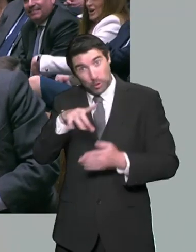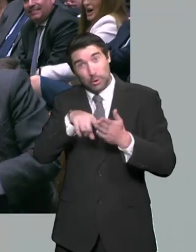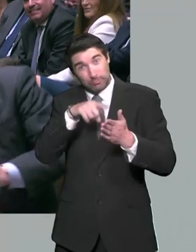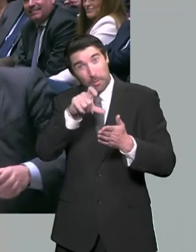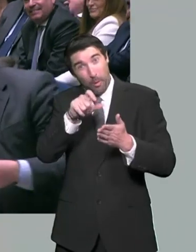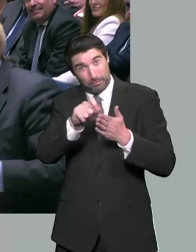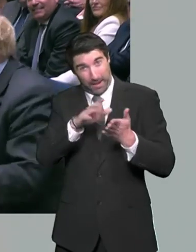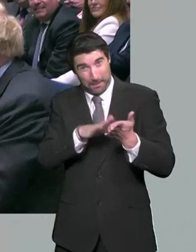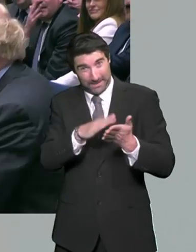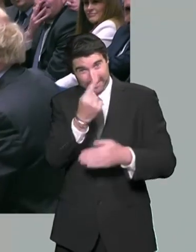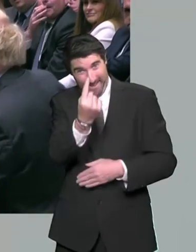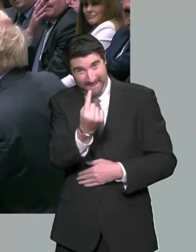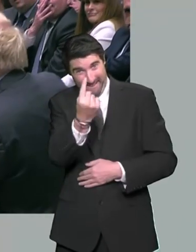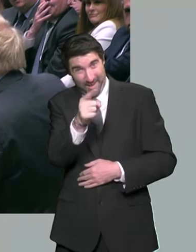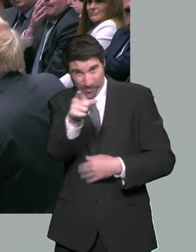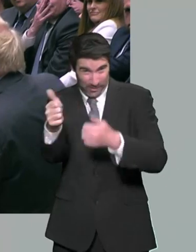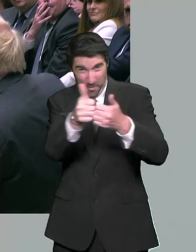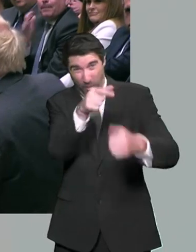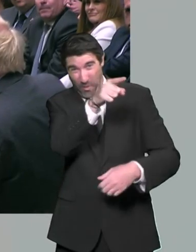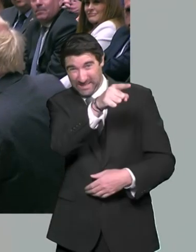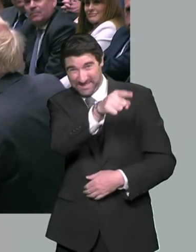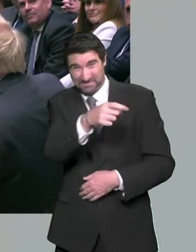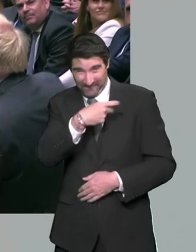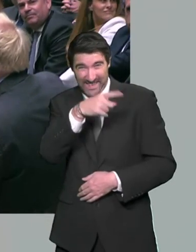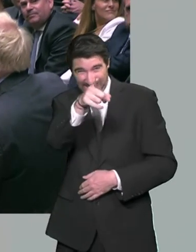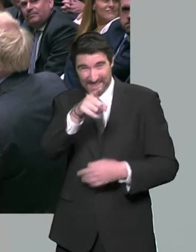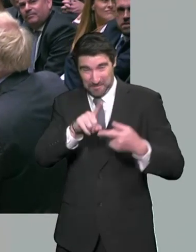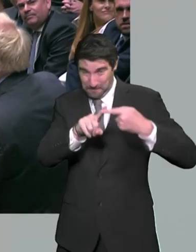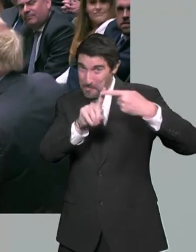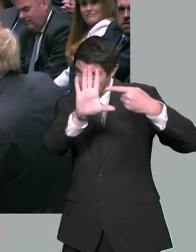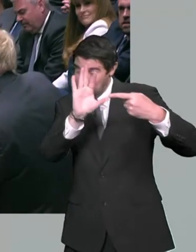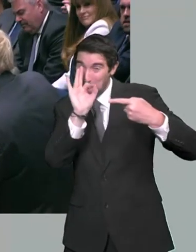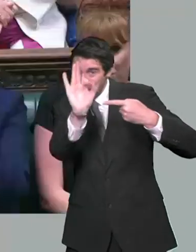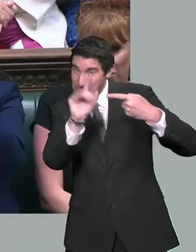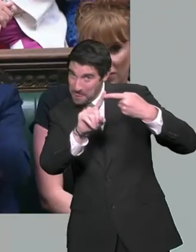Secondly, speaking from experience, the right hon.